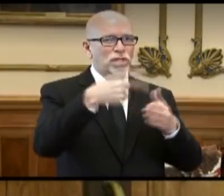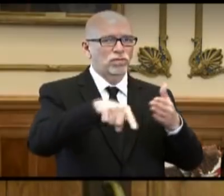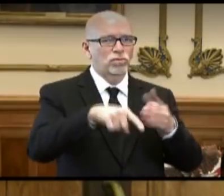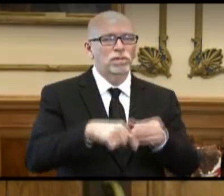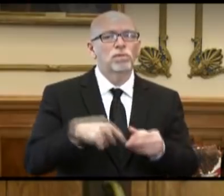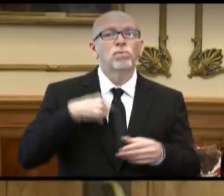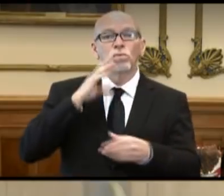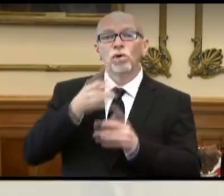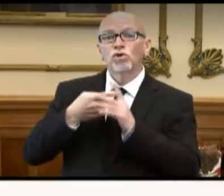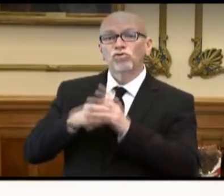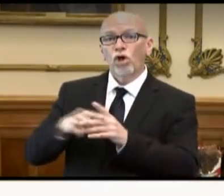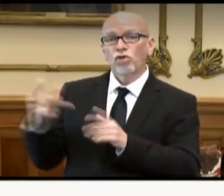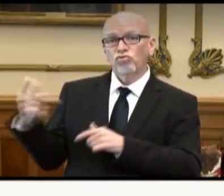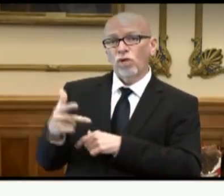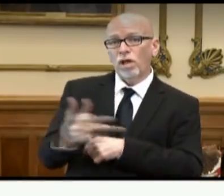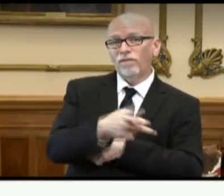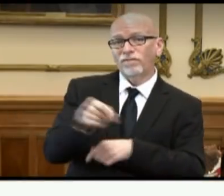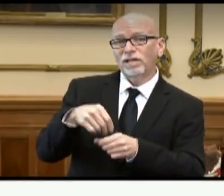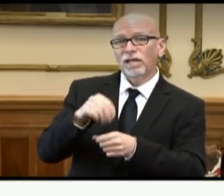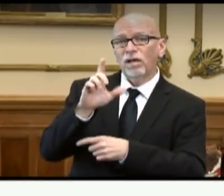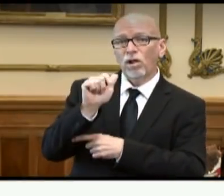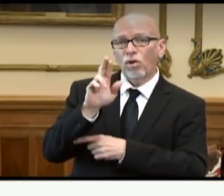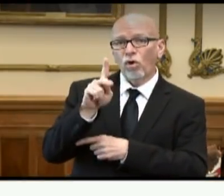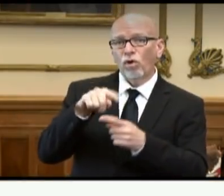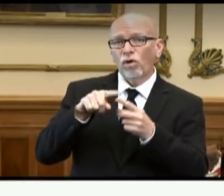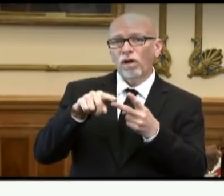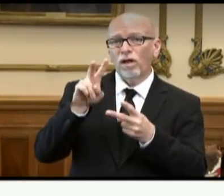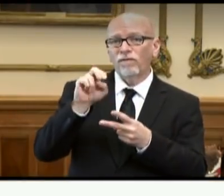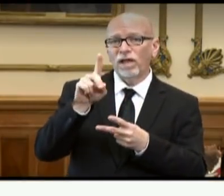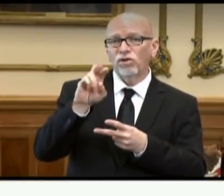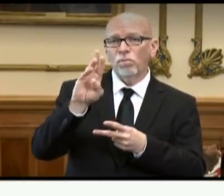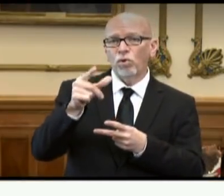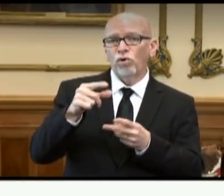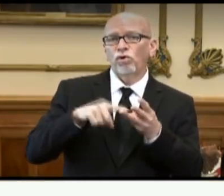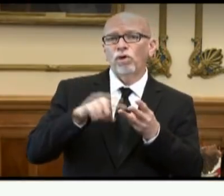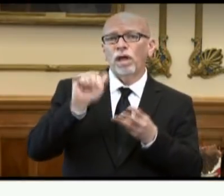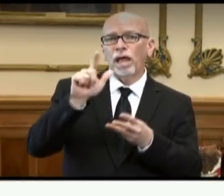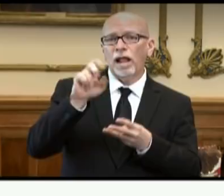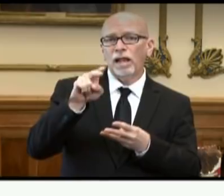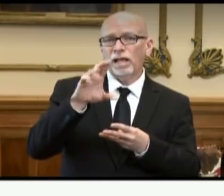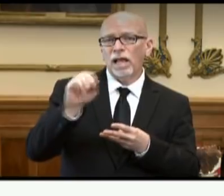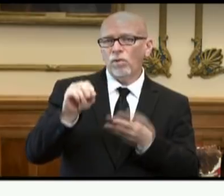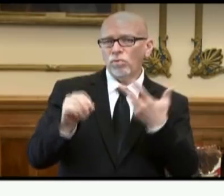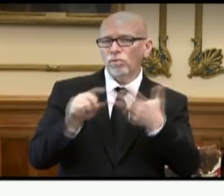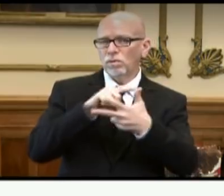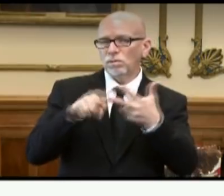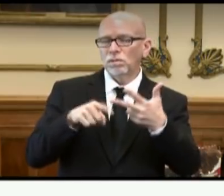HUNDRED PEOPLE IN OUR DRIVE THRU CLINIC IN MARYVILLE AND WE'LL BE IN LAKE COUNTY UNTIL EARLY NEXT WEEK. WE'LL ALSO BE LAUNCHING DRIVE THROUGH CLINICS